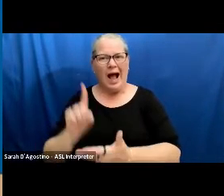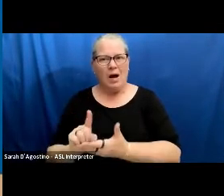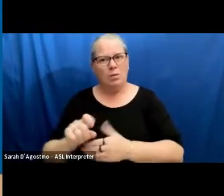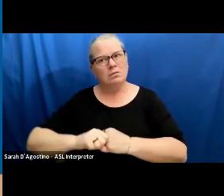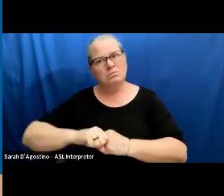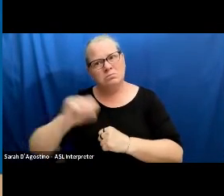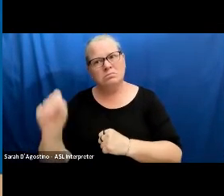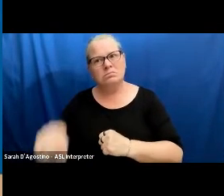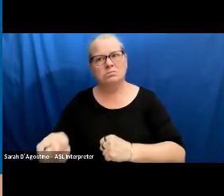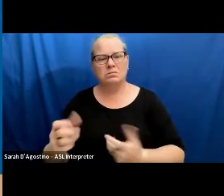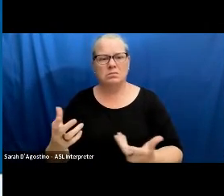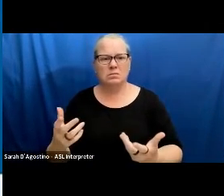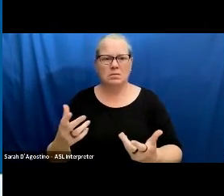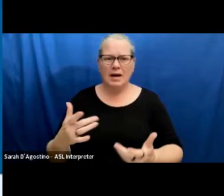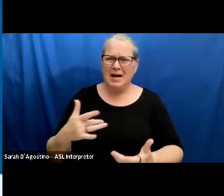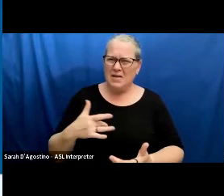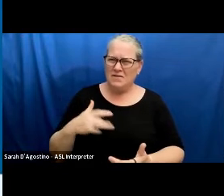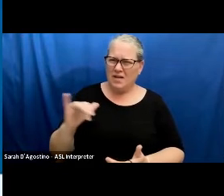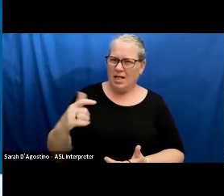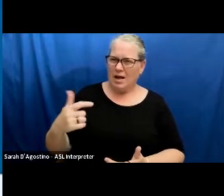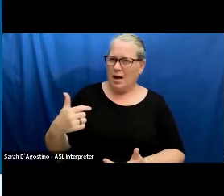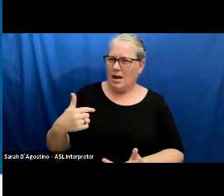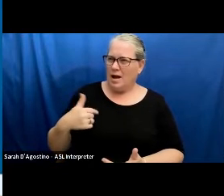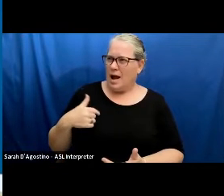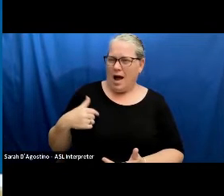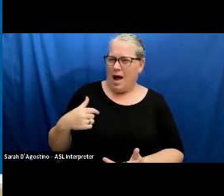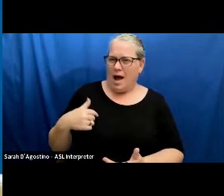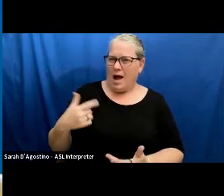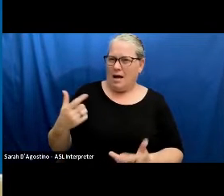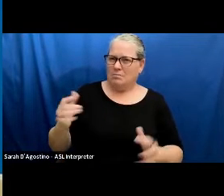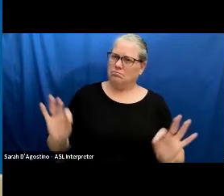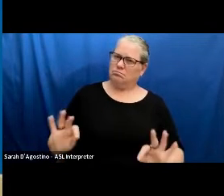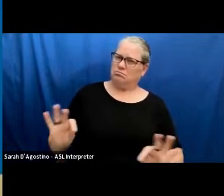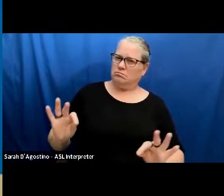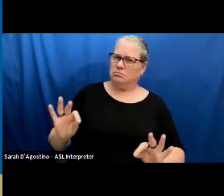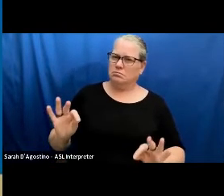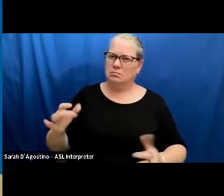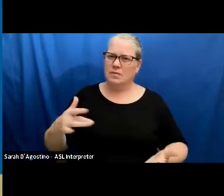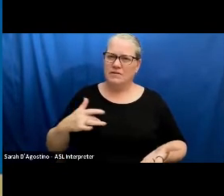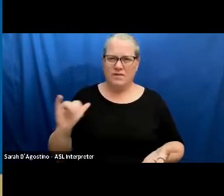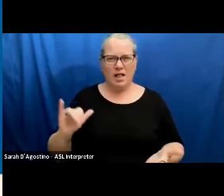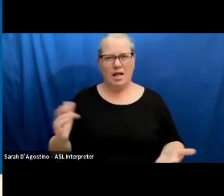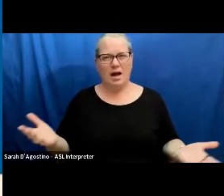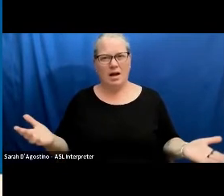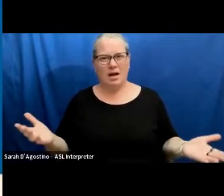like i was an afterthought the time that that delay happened i felt out of place i kind of